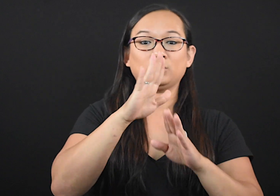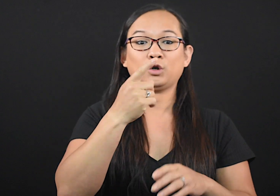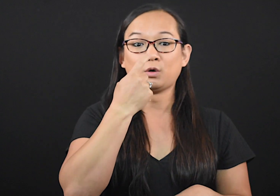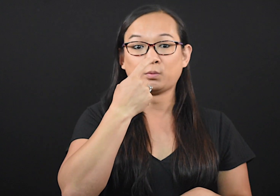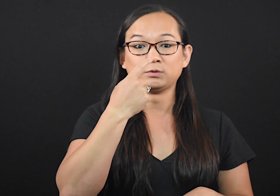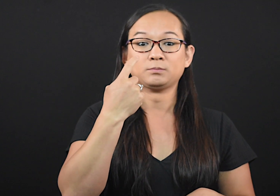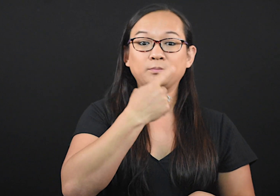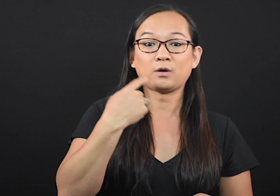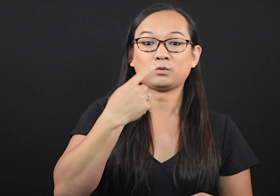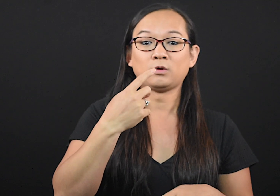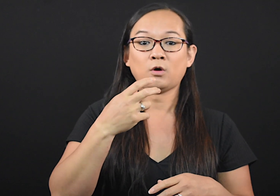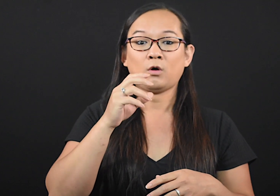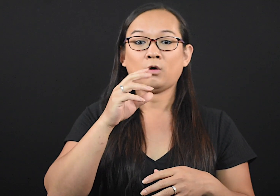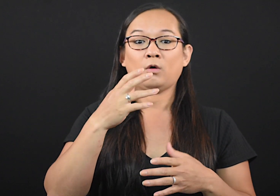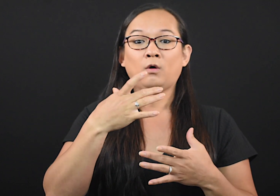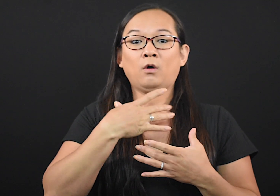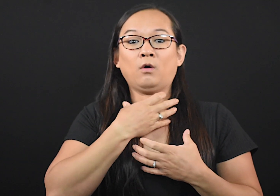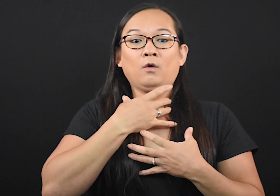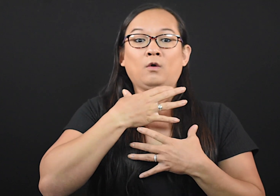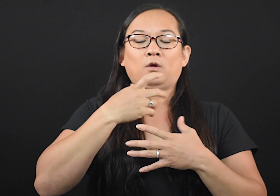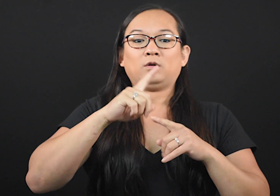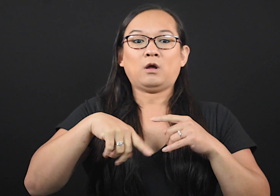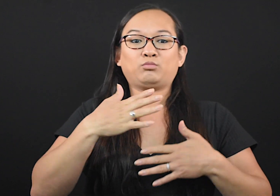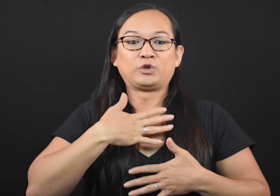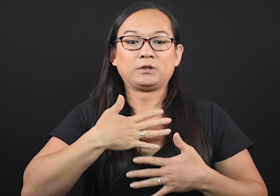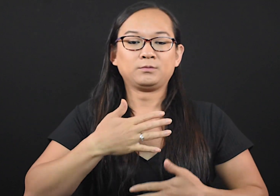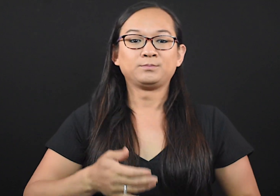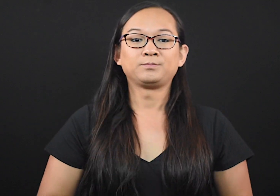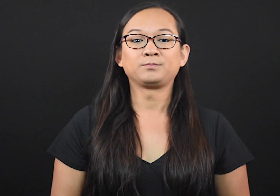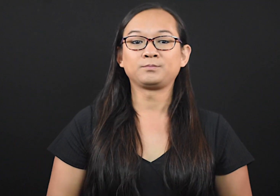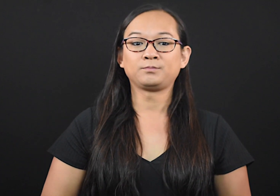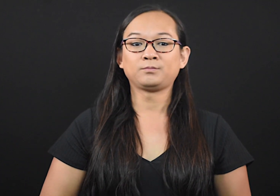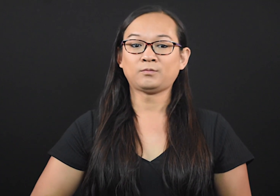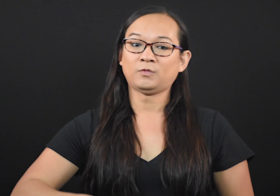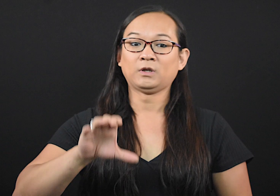face shield to block their nose and mouth or cause the strap to strangle them.